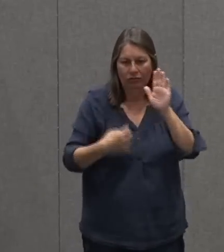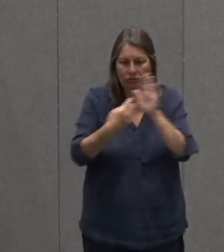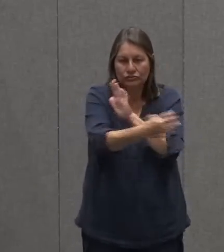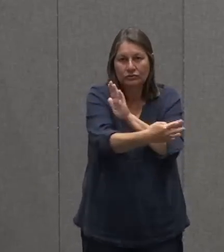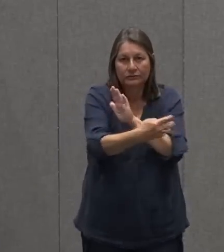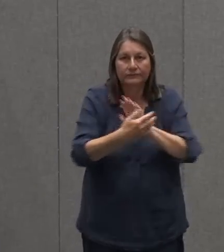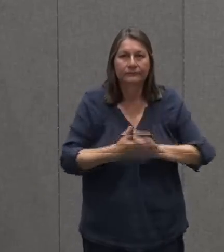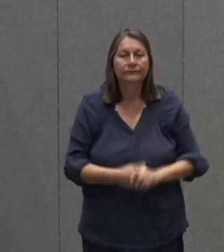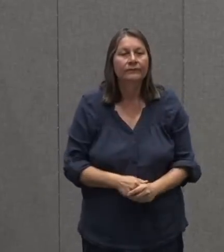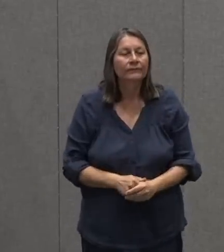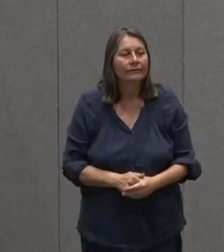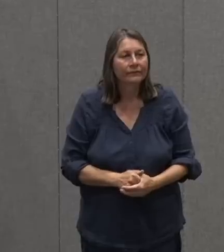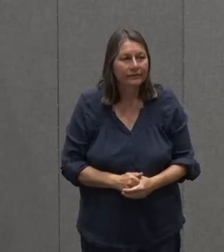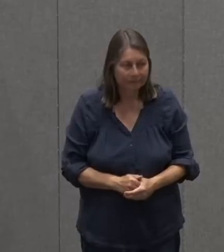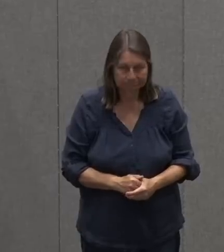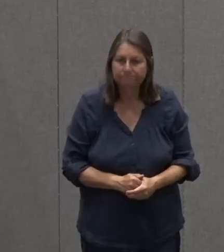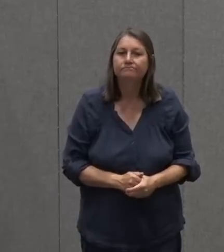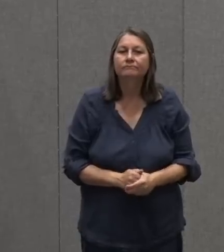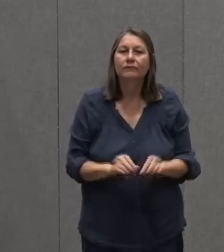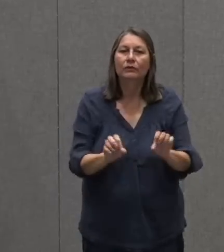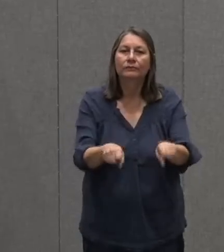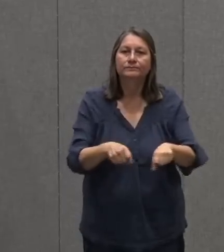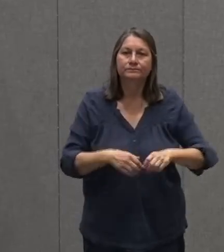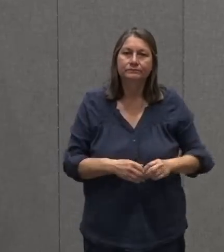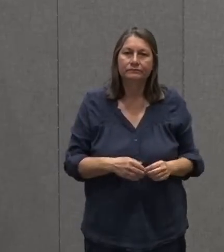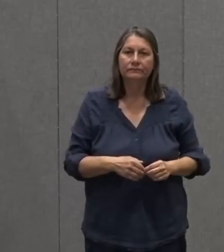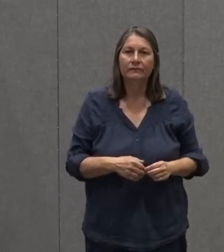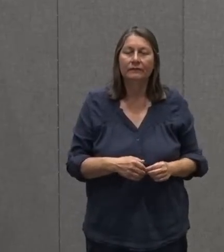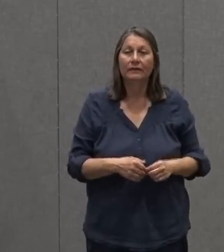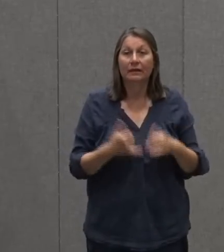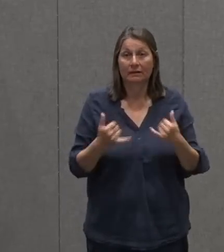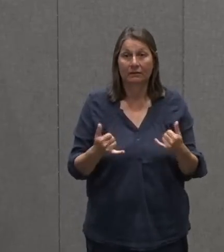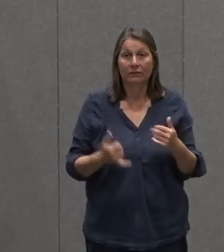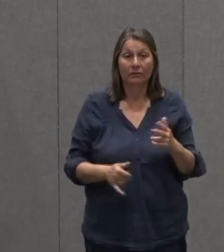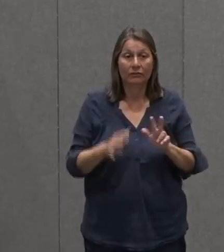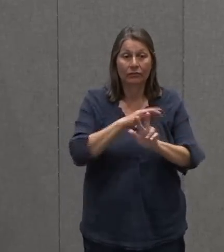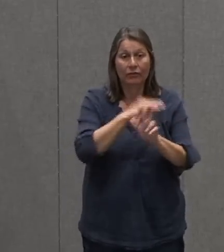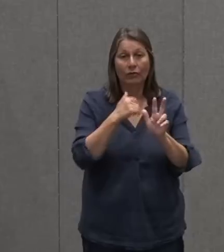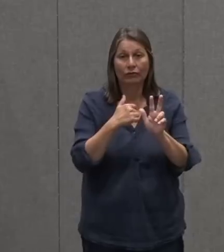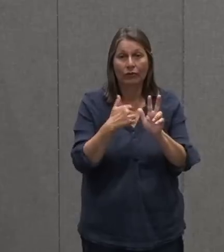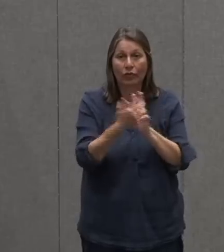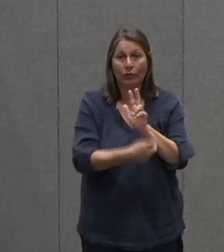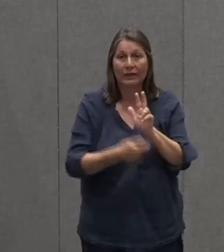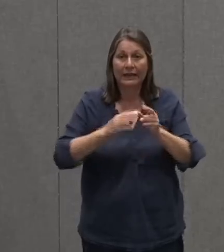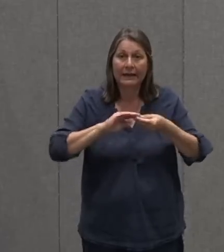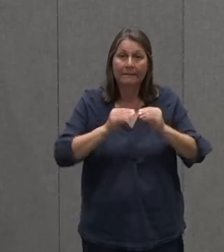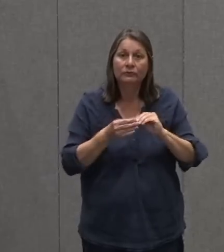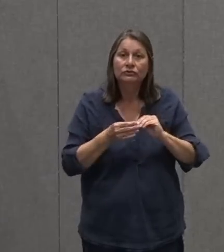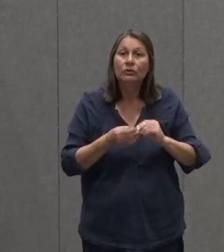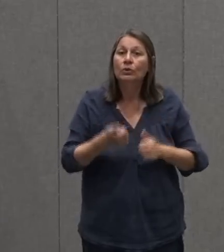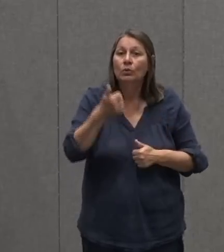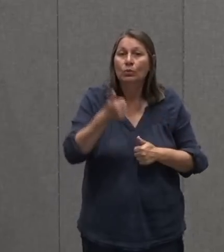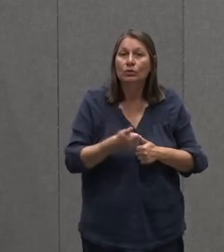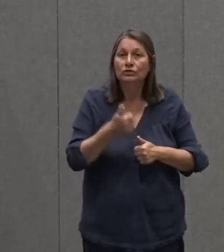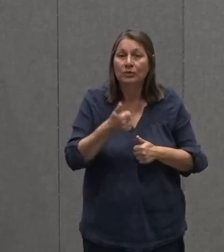or those three numbers that are on the board, which of those numbers is closest to our number 20.